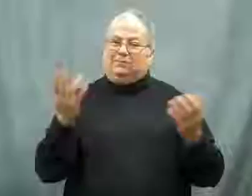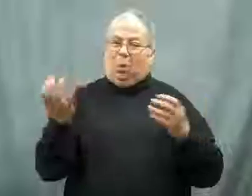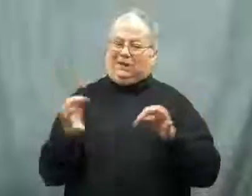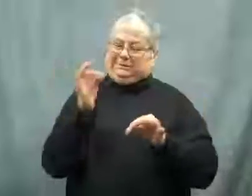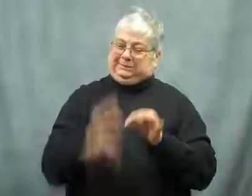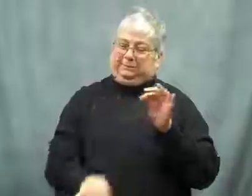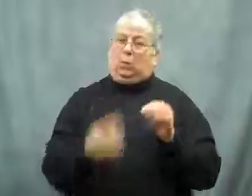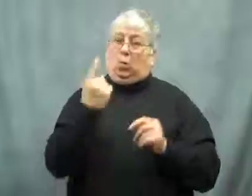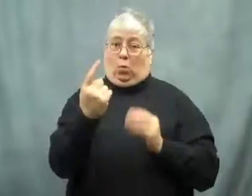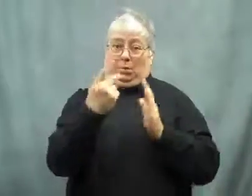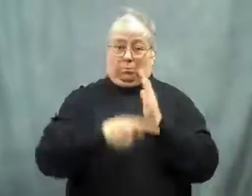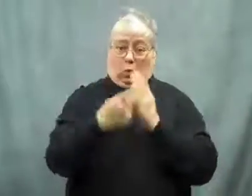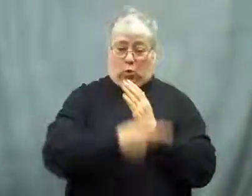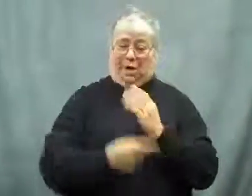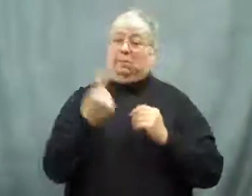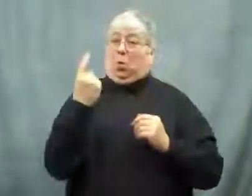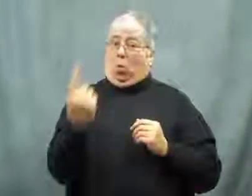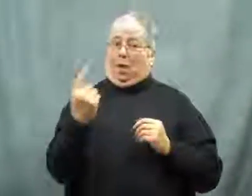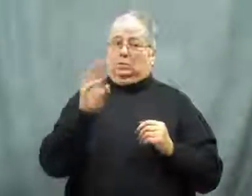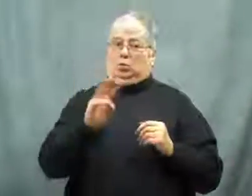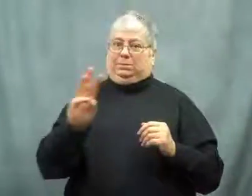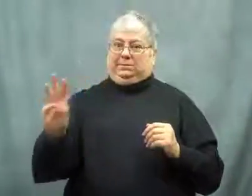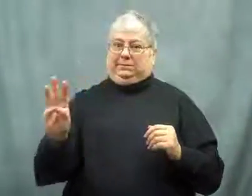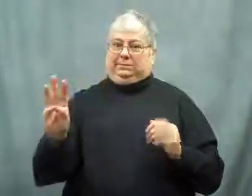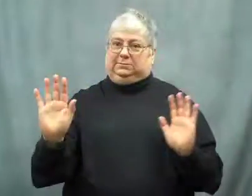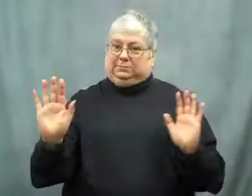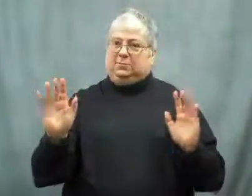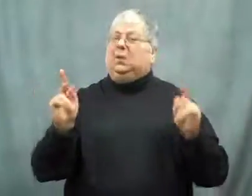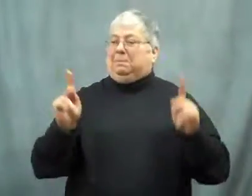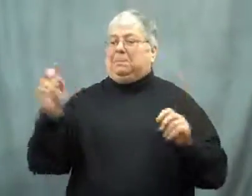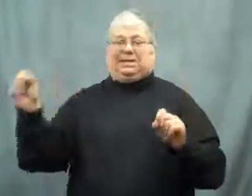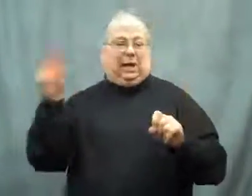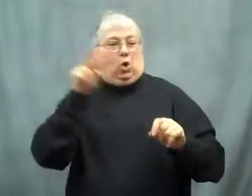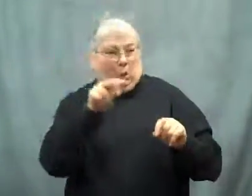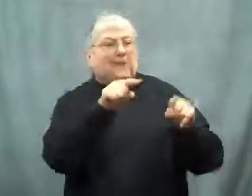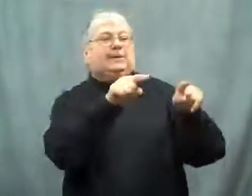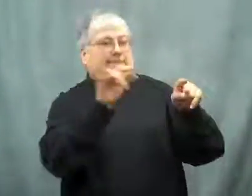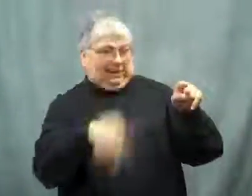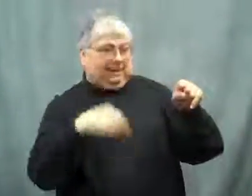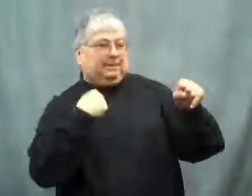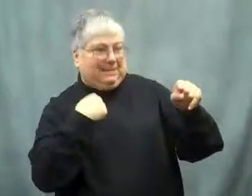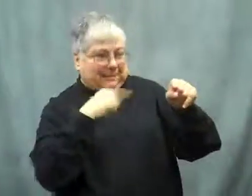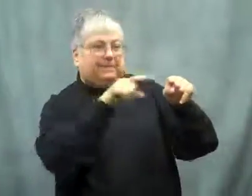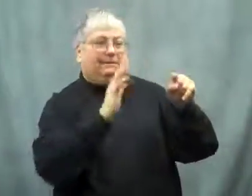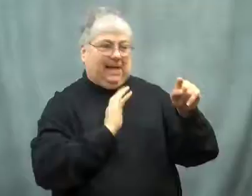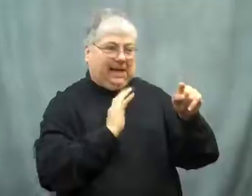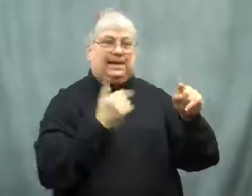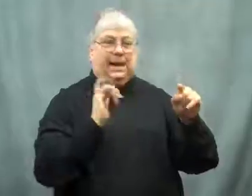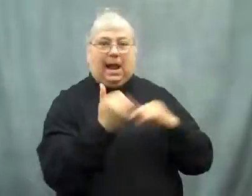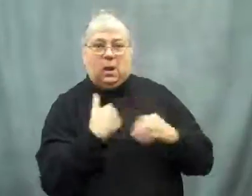He wants to make it simple, with one program and one website.